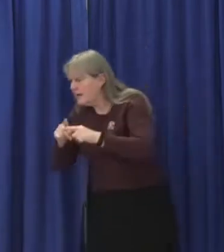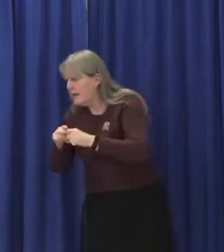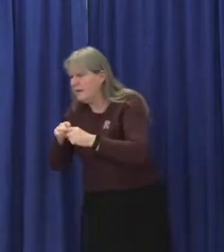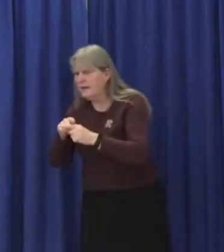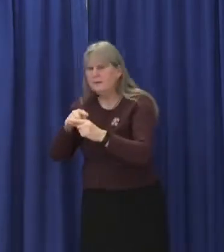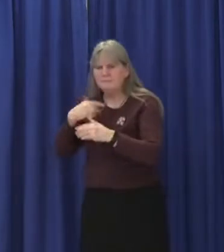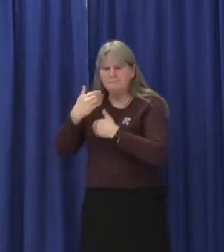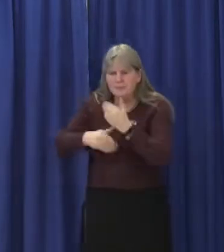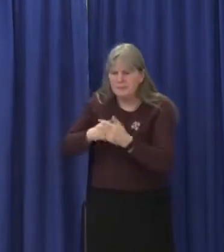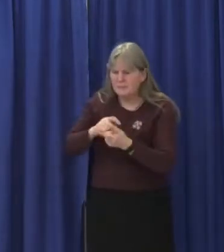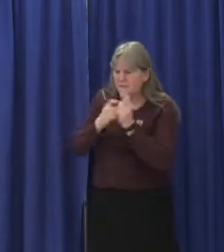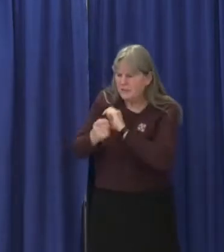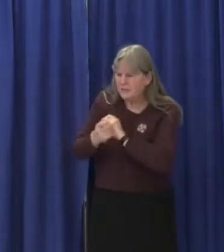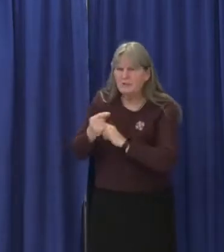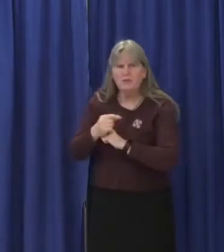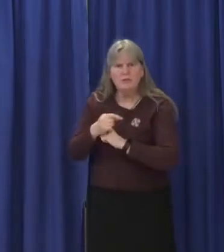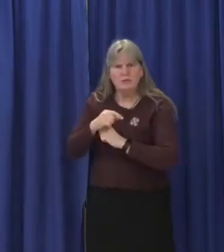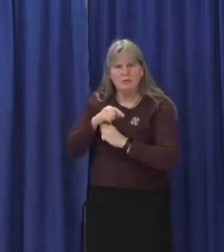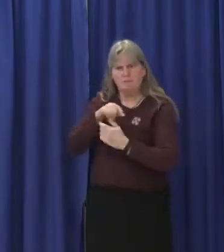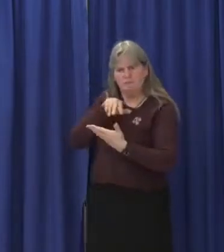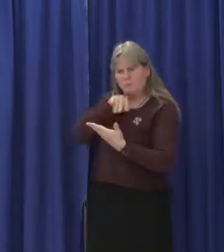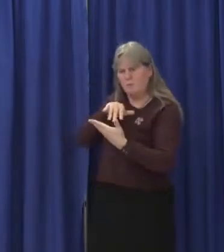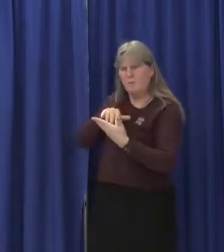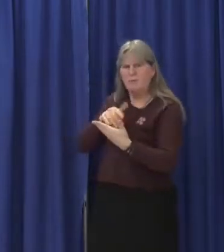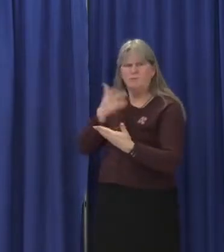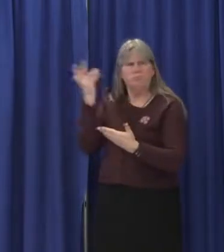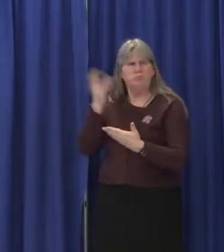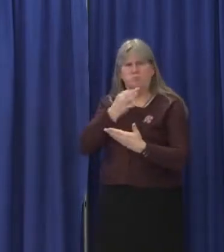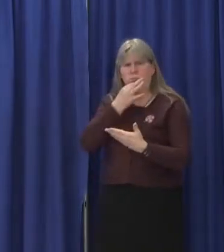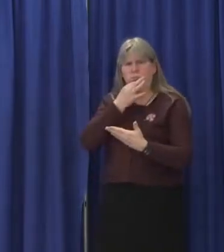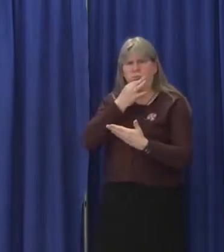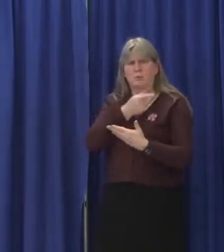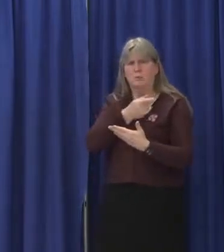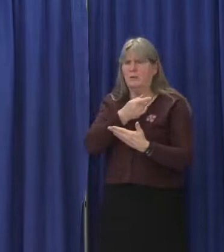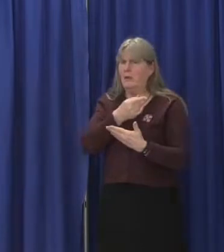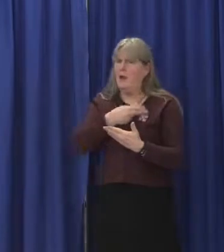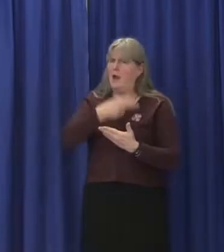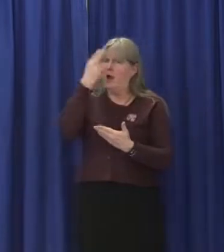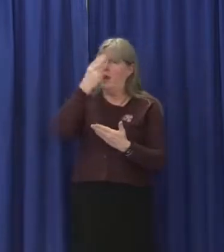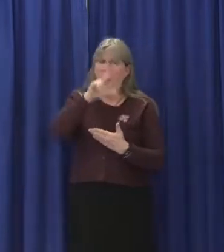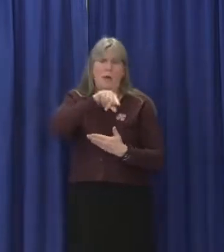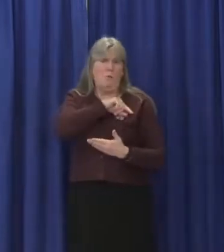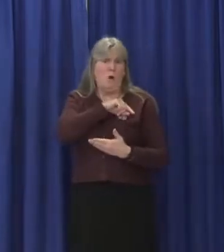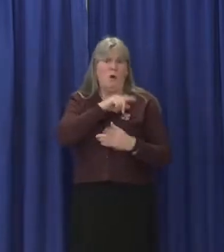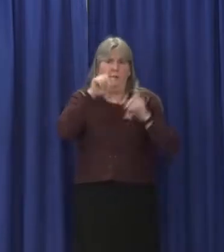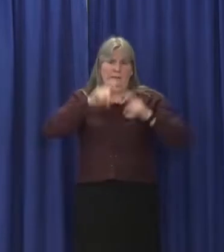beginning, access to the best type of tests in the nation. And as the technology for